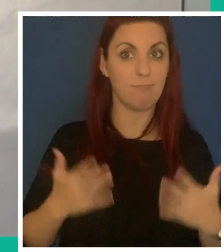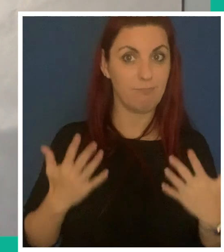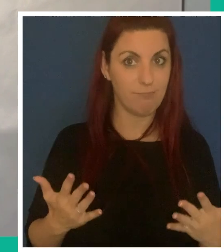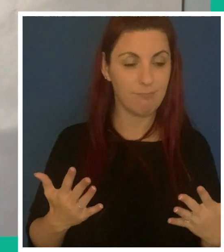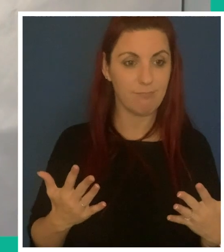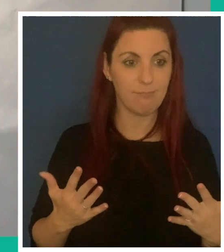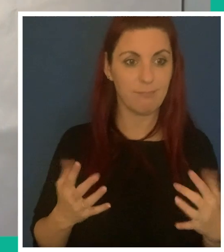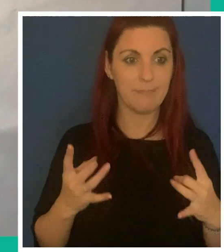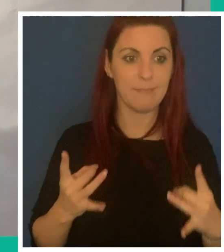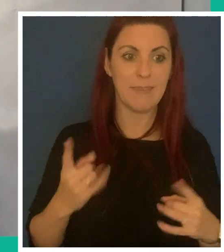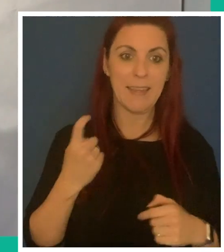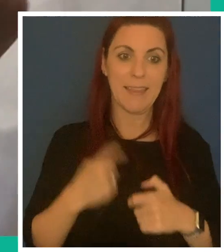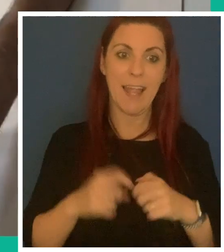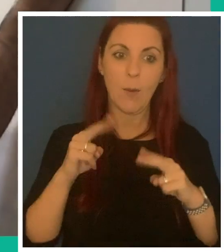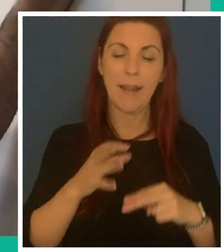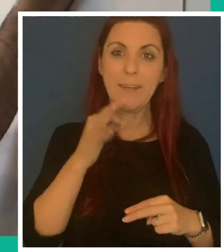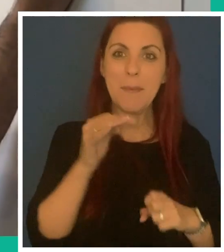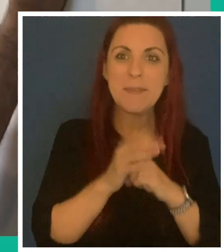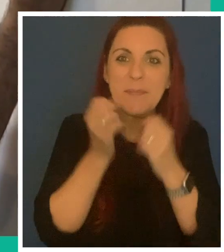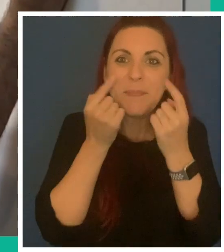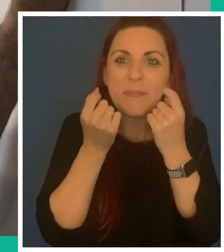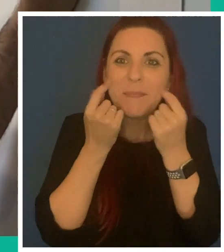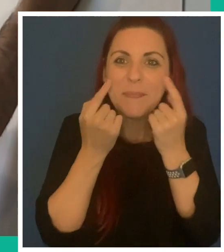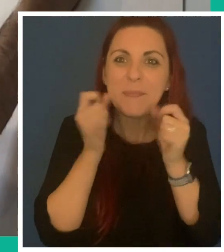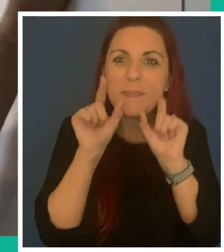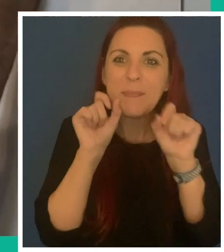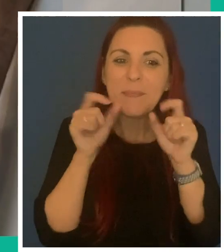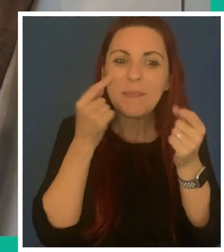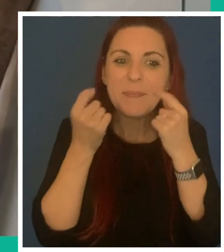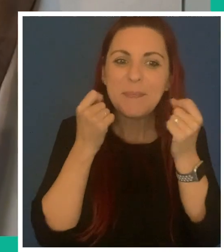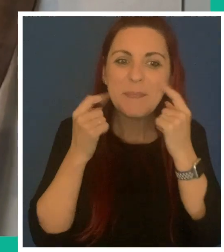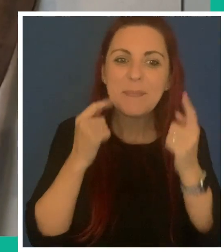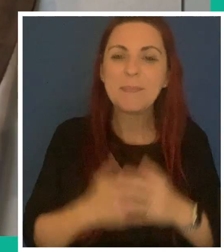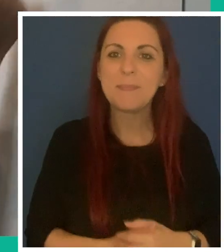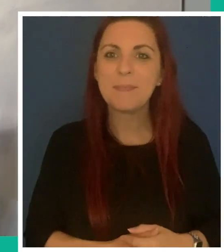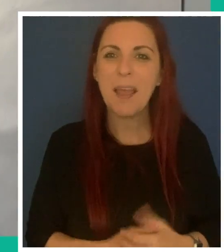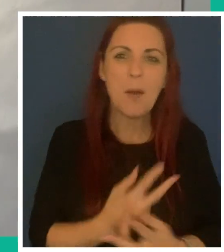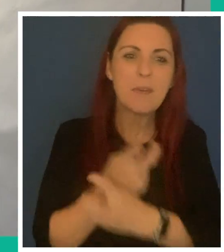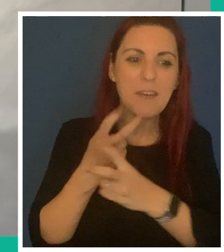And if you like you can give him some freckles because he's an outdoor monster and he's always running around although he does hide in